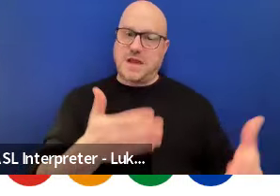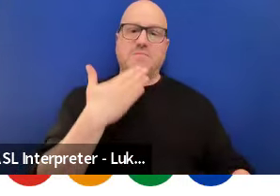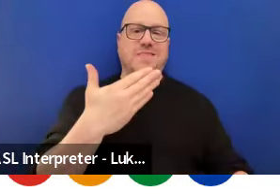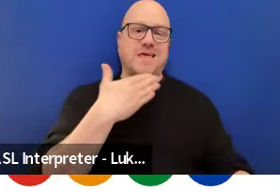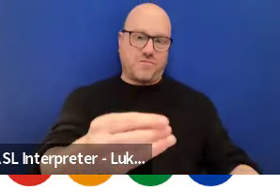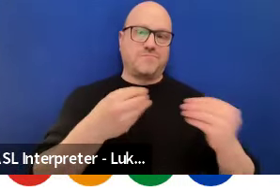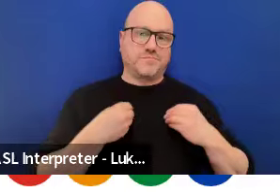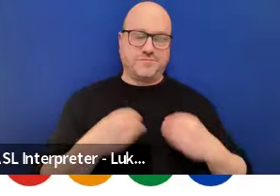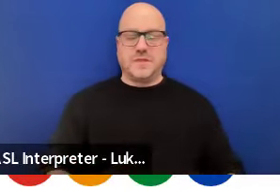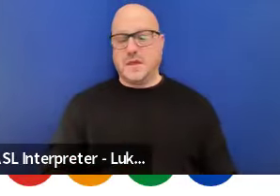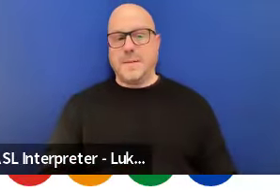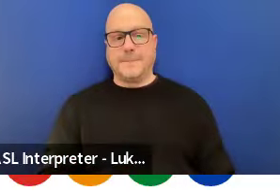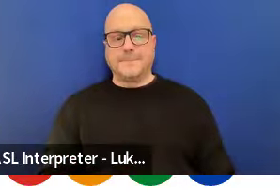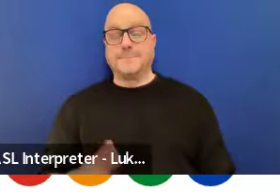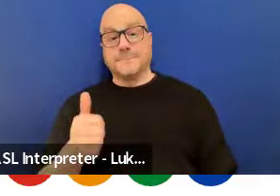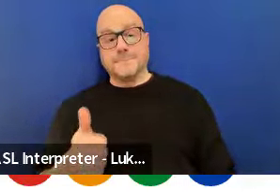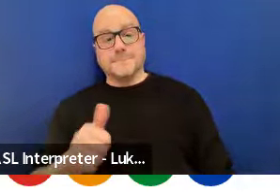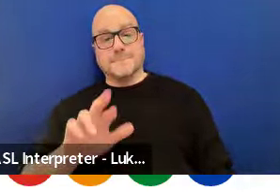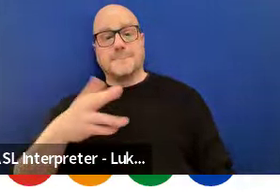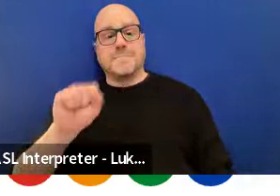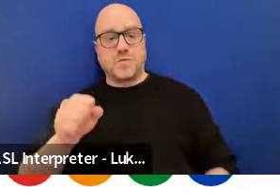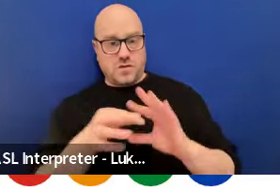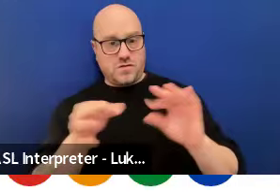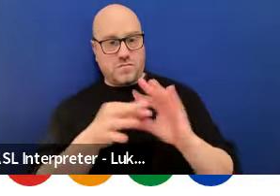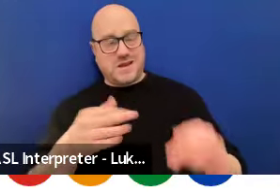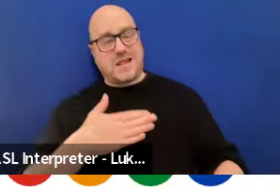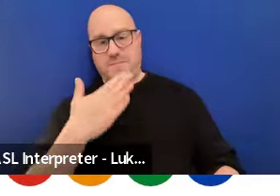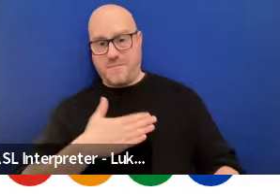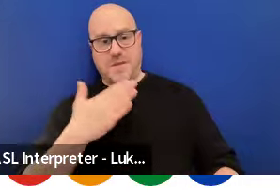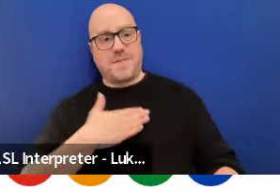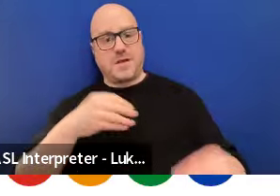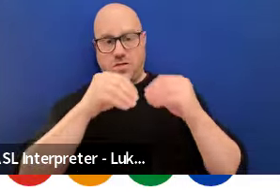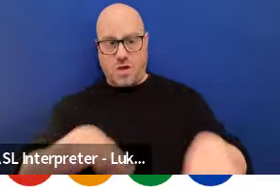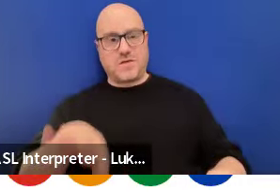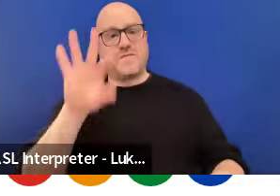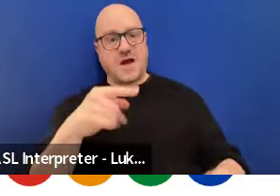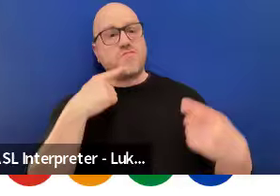THANK YOU VERY MUCH. THANK YOU, VALERIE.